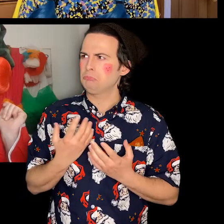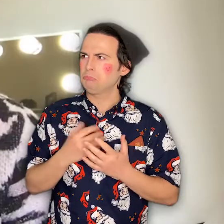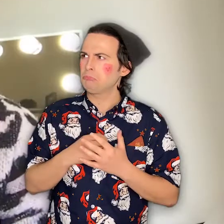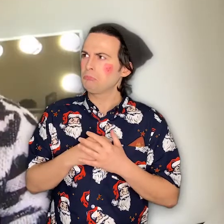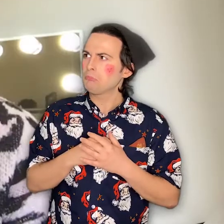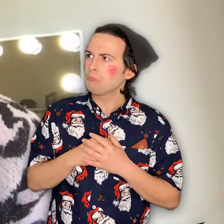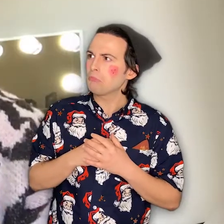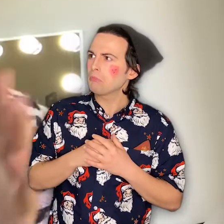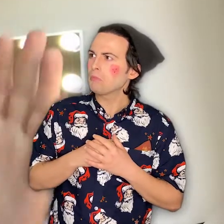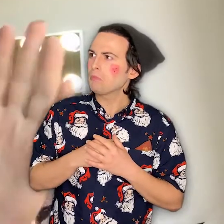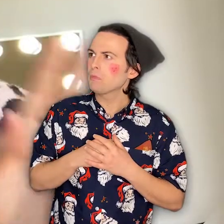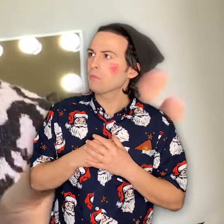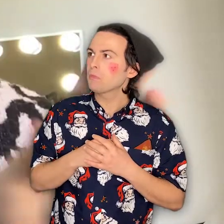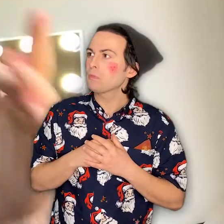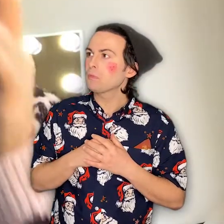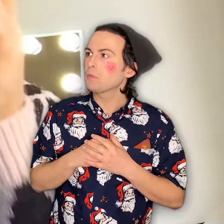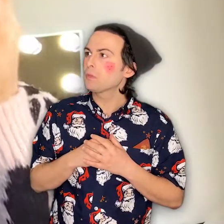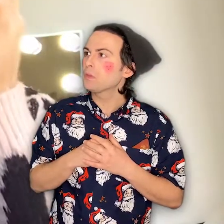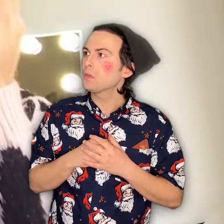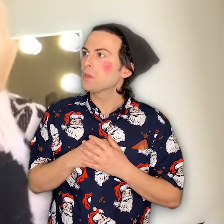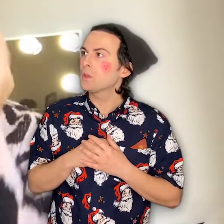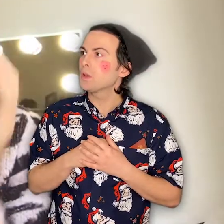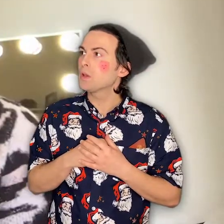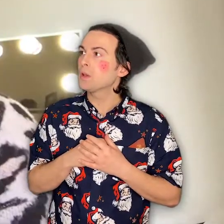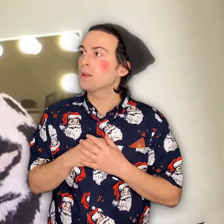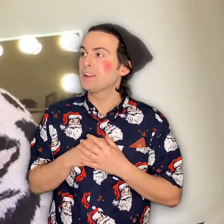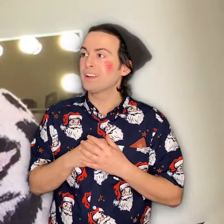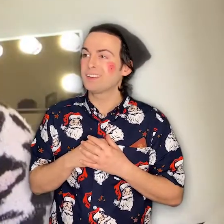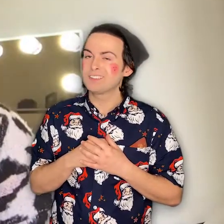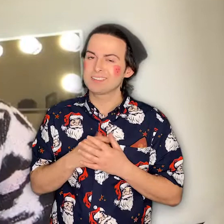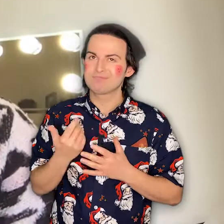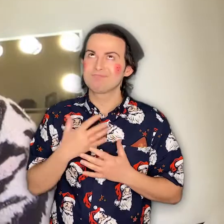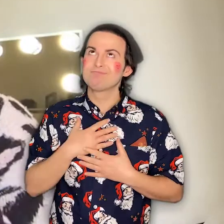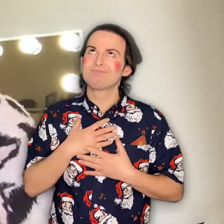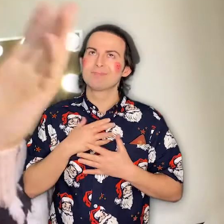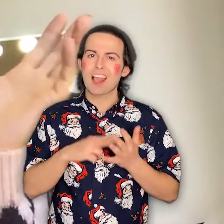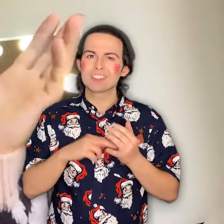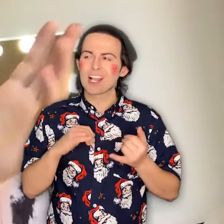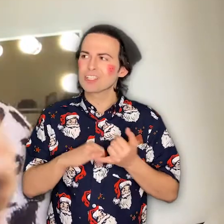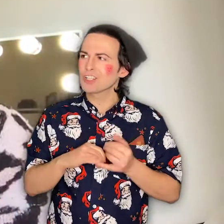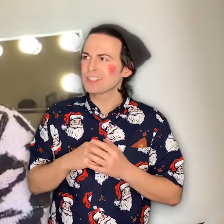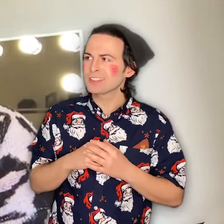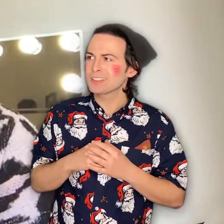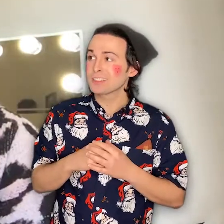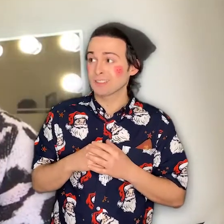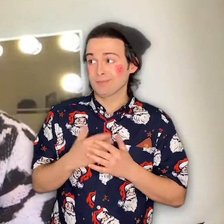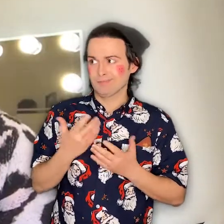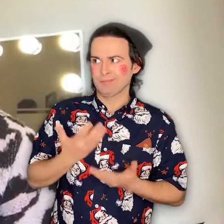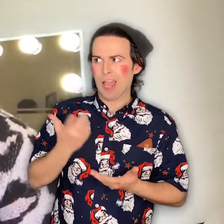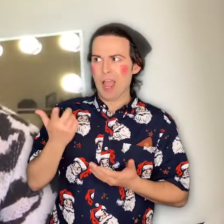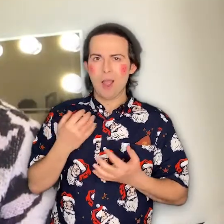Senga – I love Nicola Sturgeon. Frank get the door. My feet are killing me.